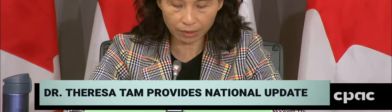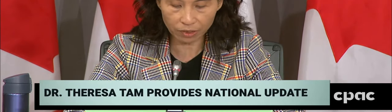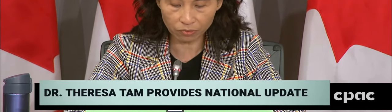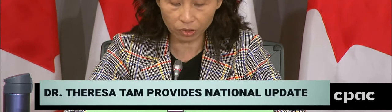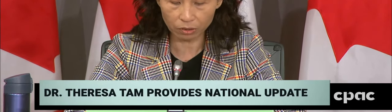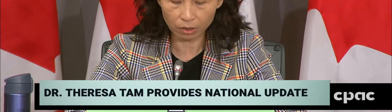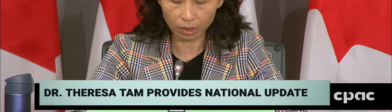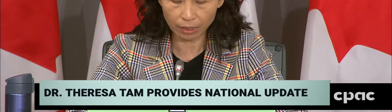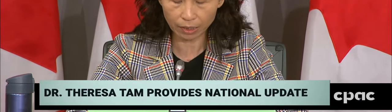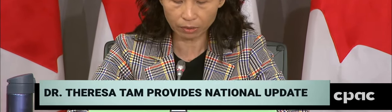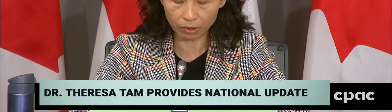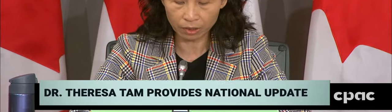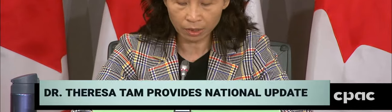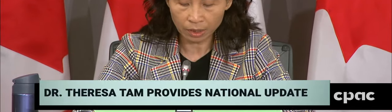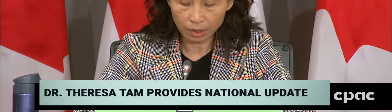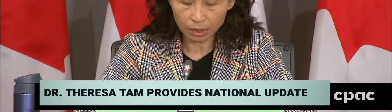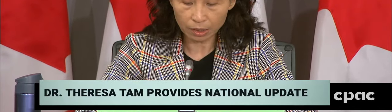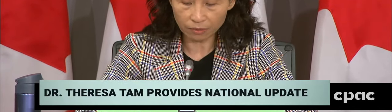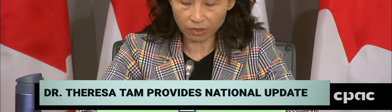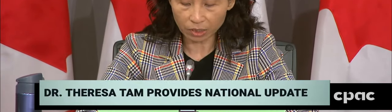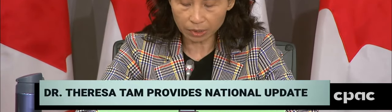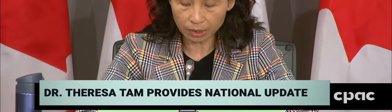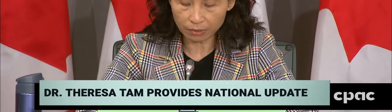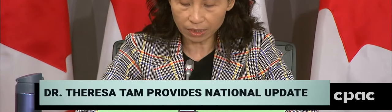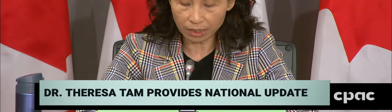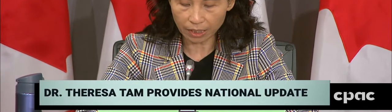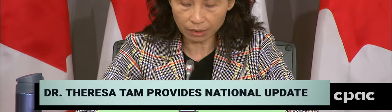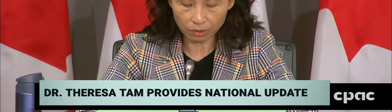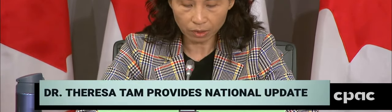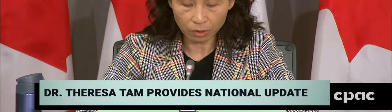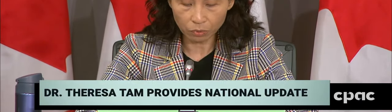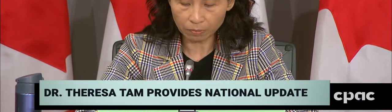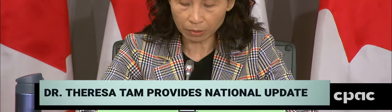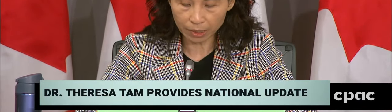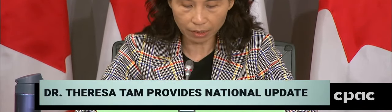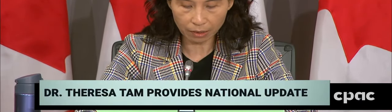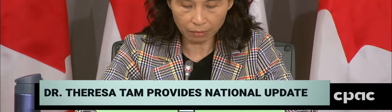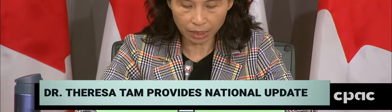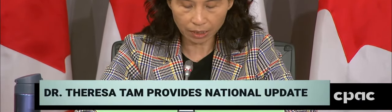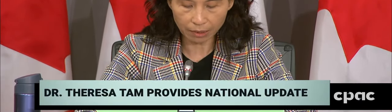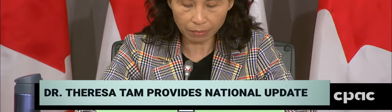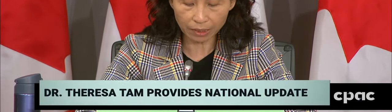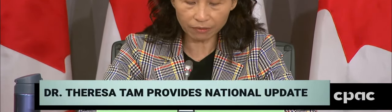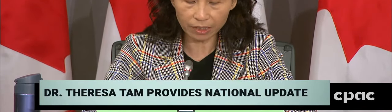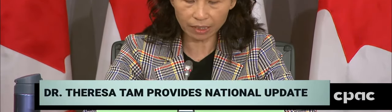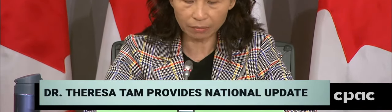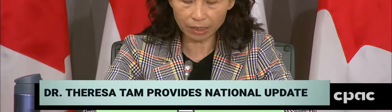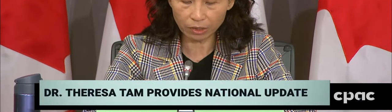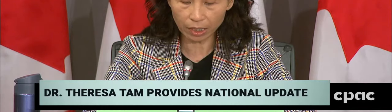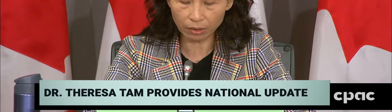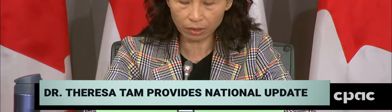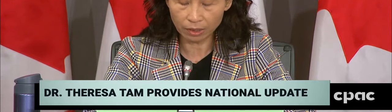PHYSICAL SPACES WHERE WE LIVE, WORK, STUDY, AND PLAY HAVE A